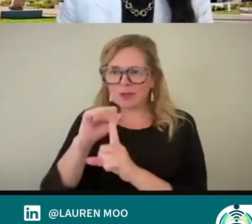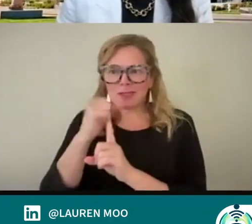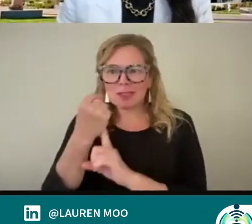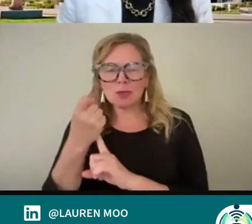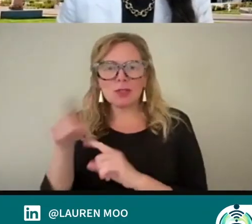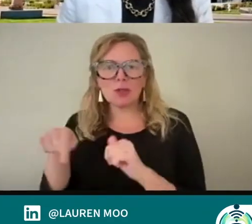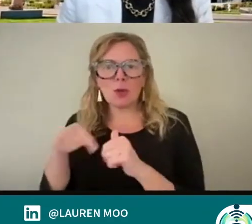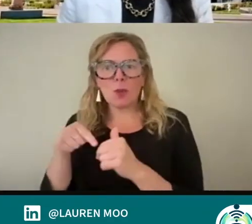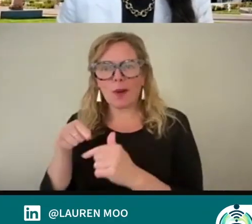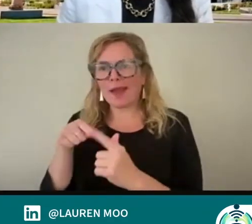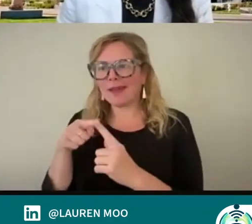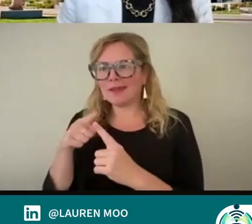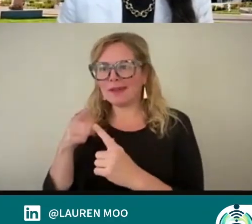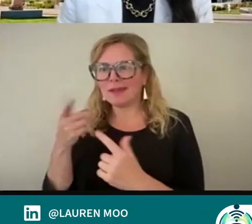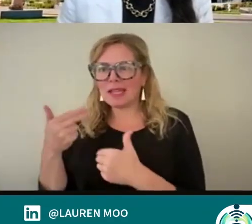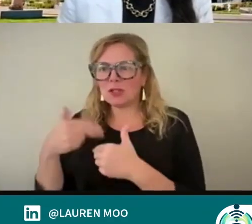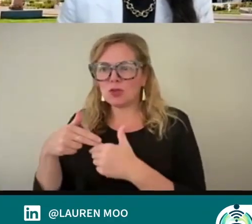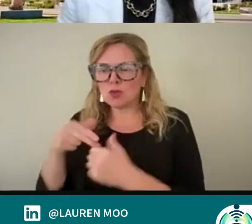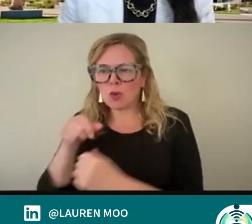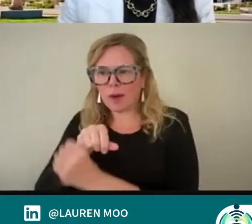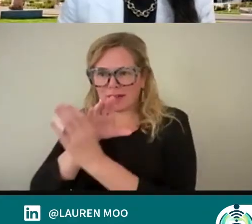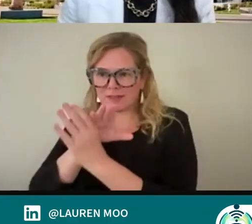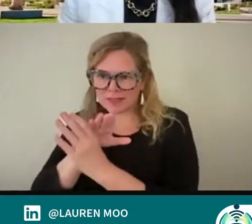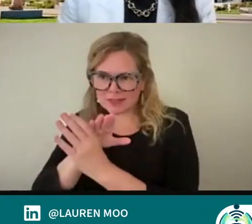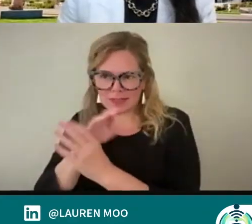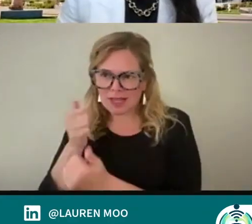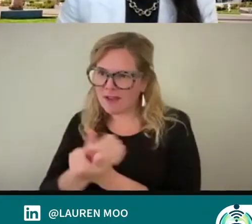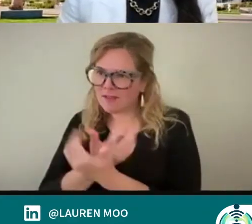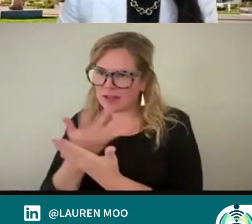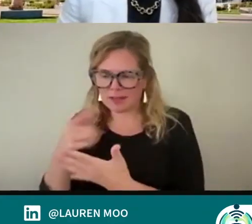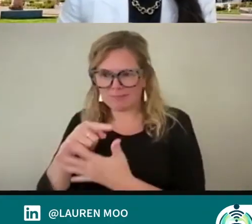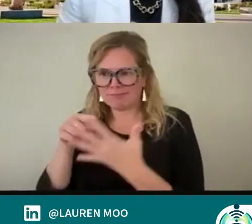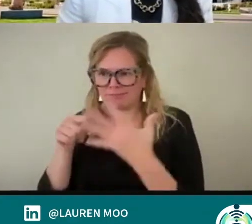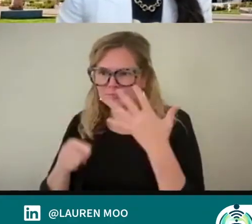into consideration. Another question is, any suggestions on how to provide